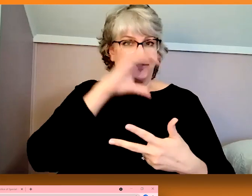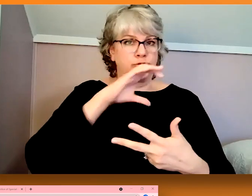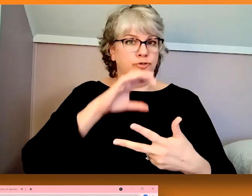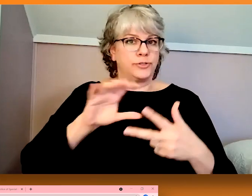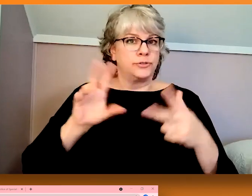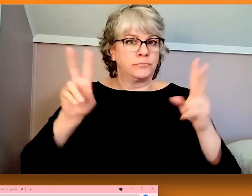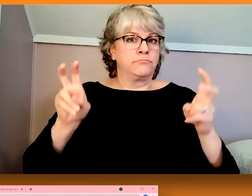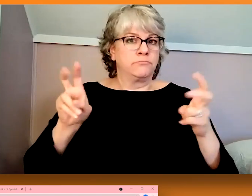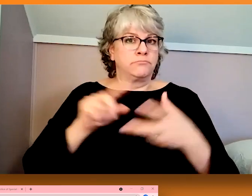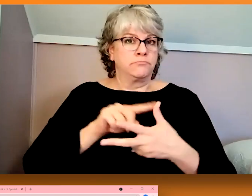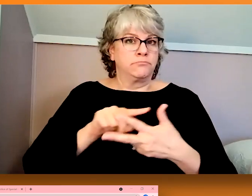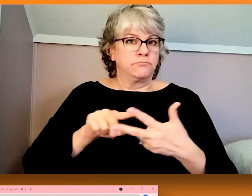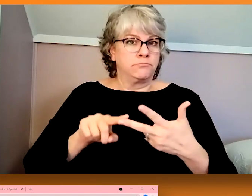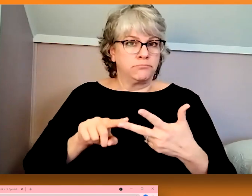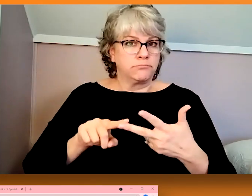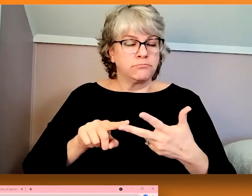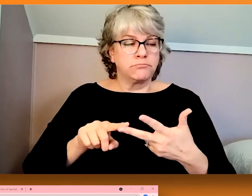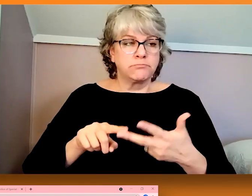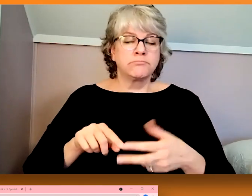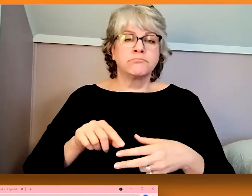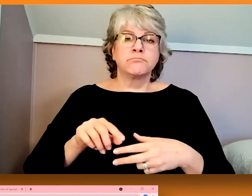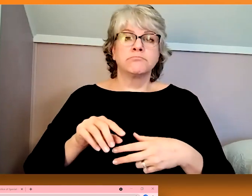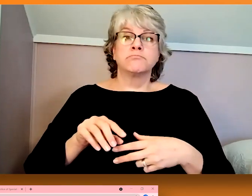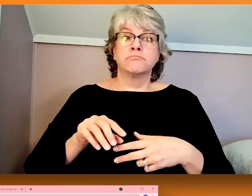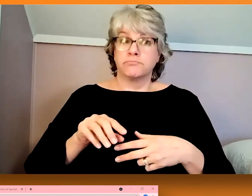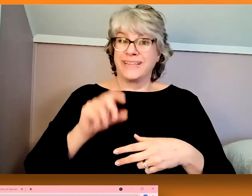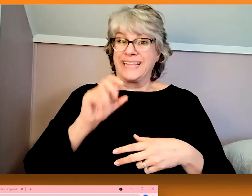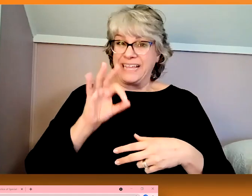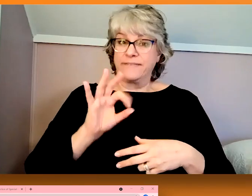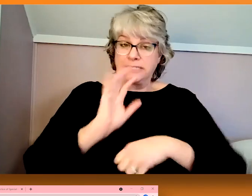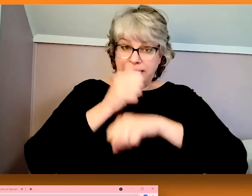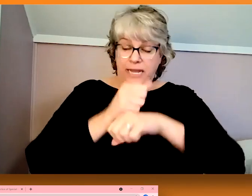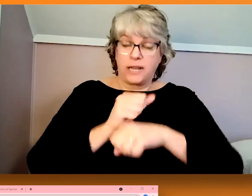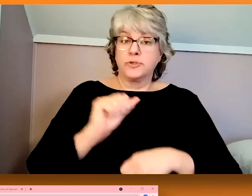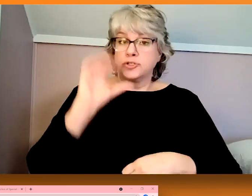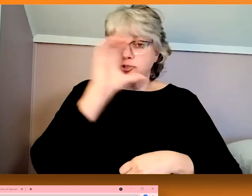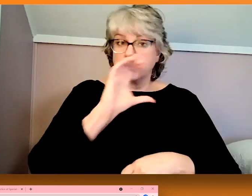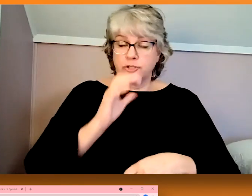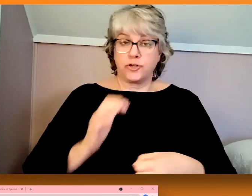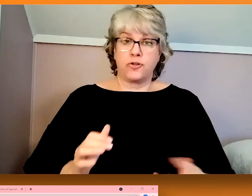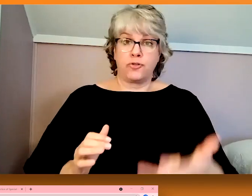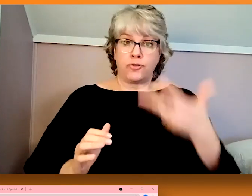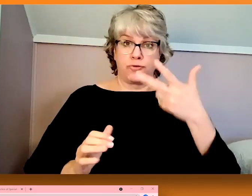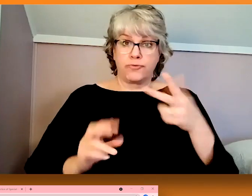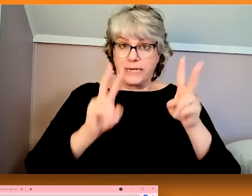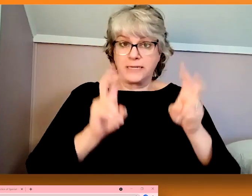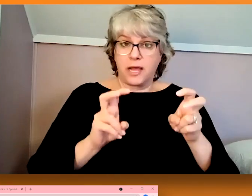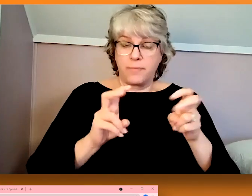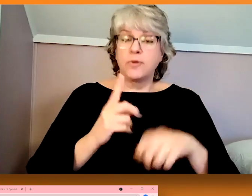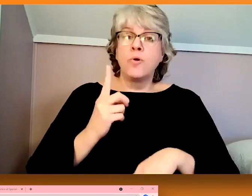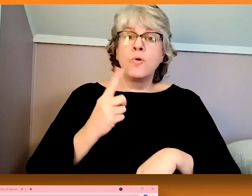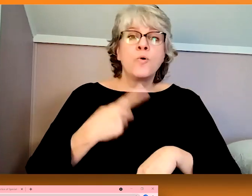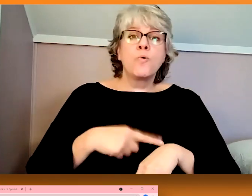so if I made 3 searches on those 3 topics and I only did it once,